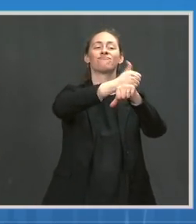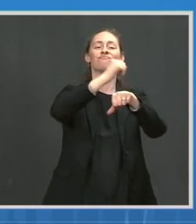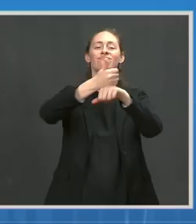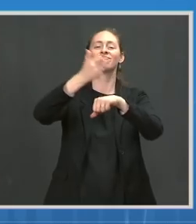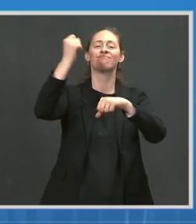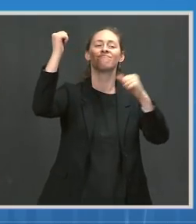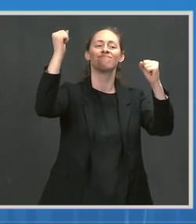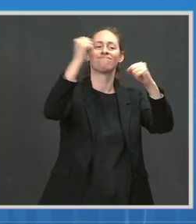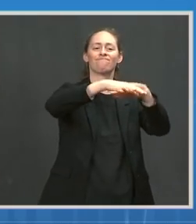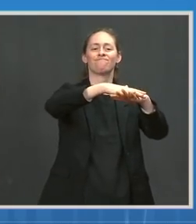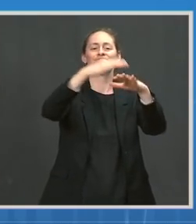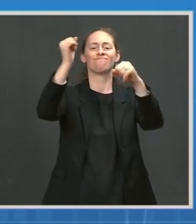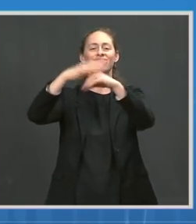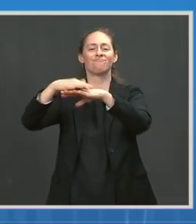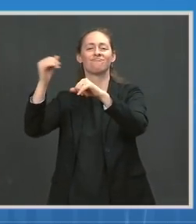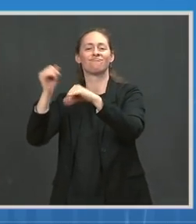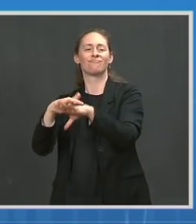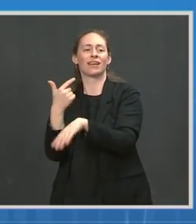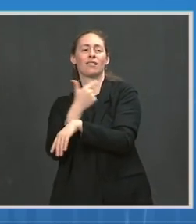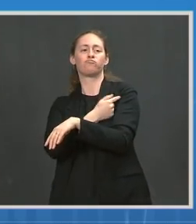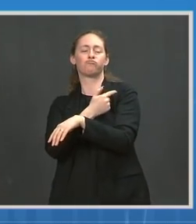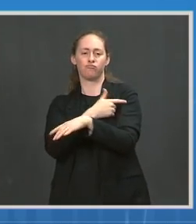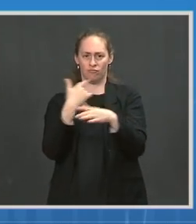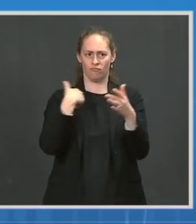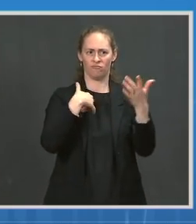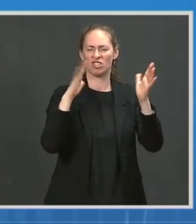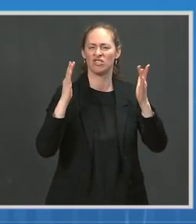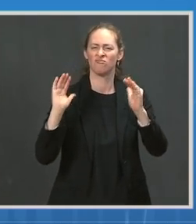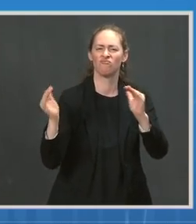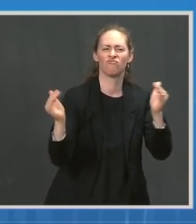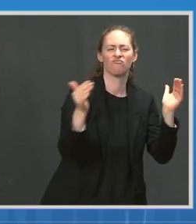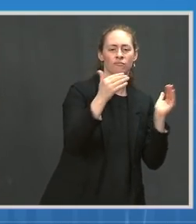comparing 600,000 vaccinated people,